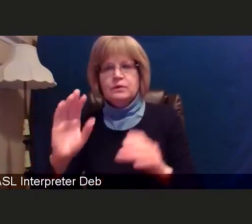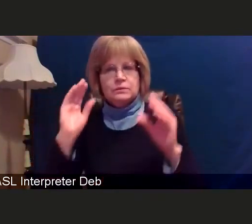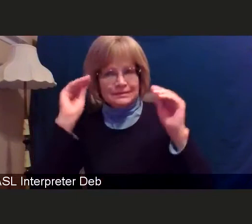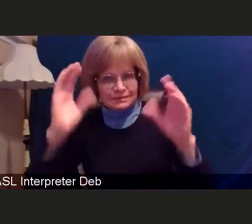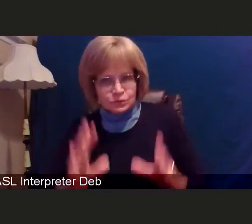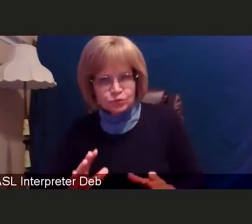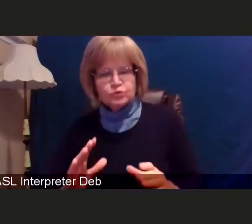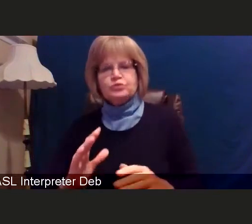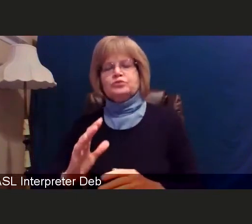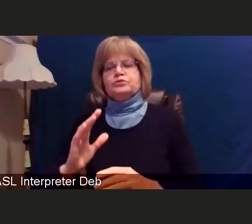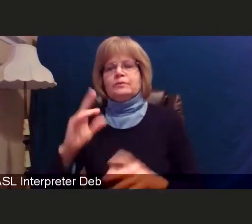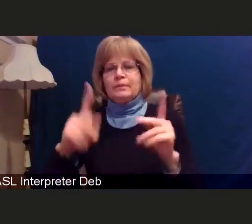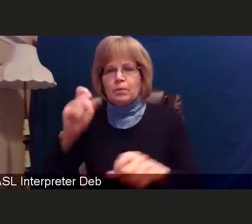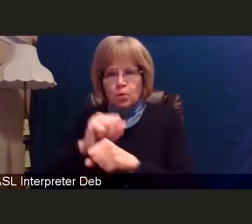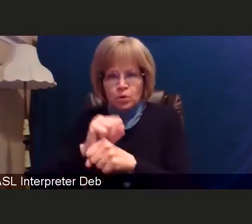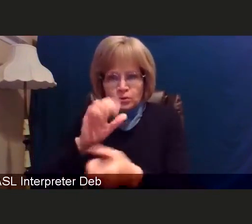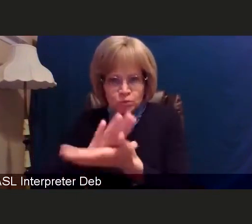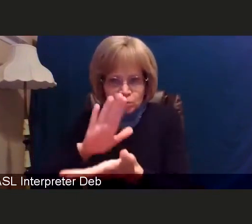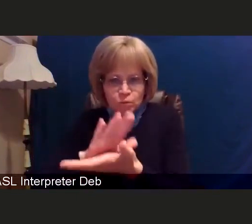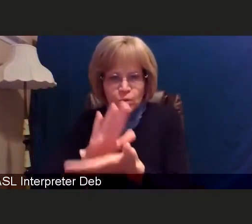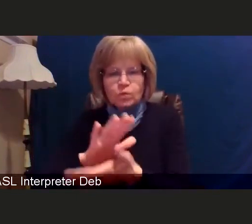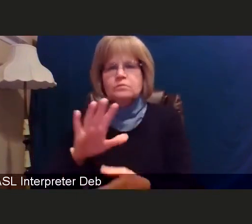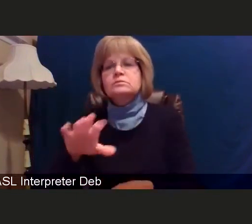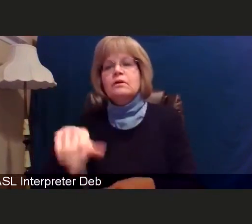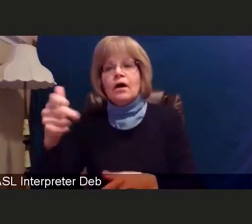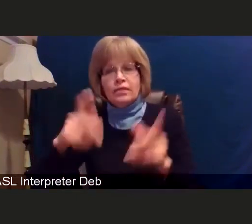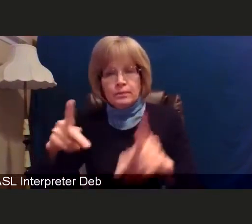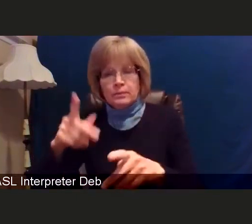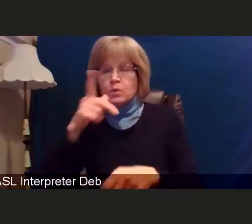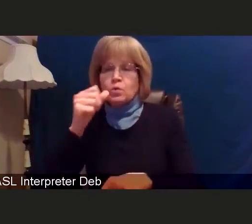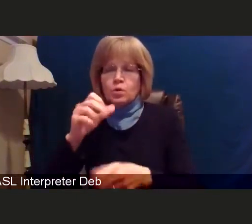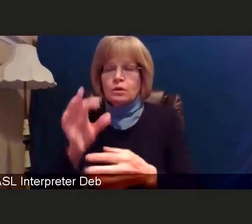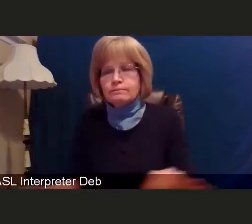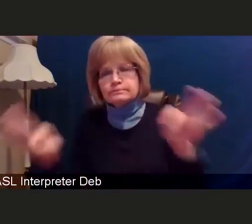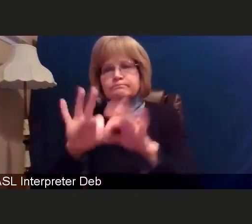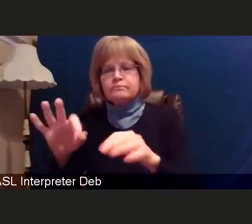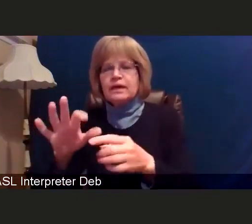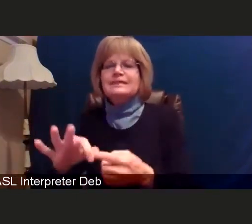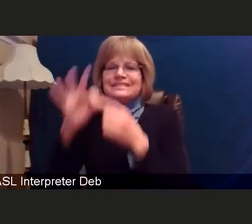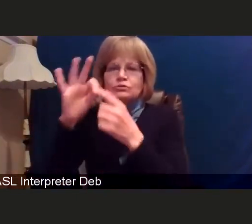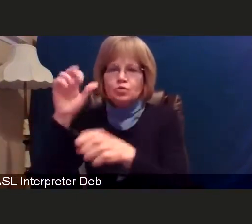essential frontline workers, and production line employees, and many others.